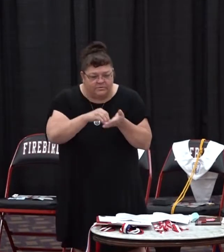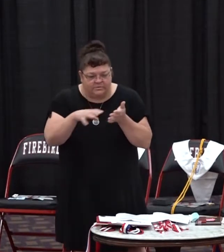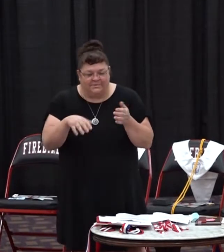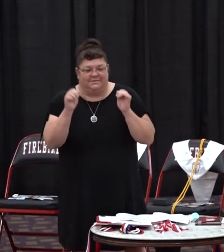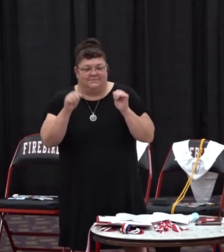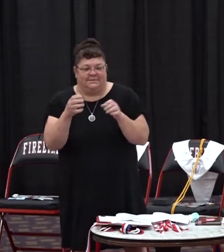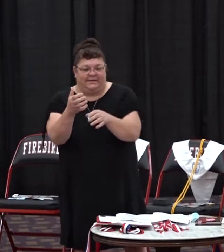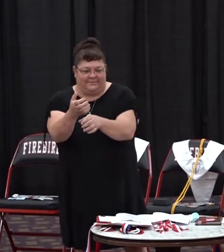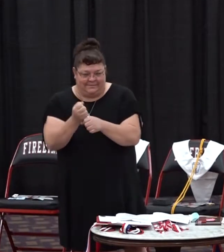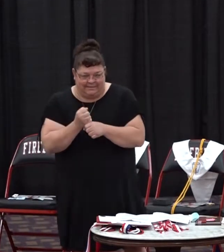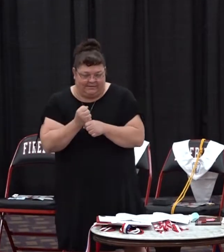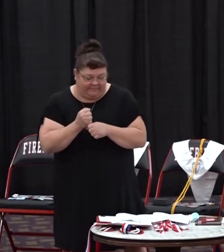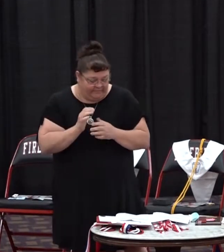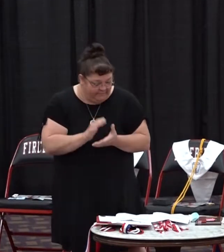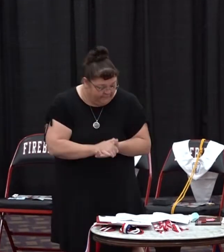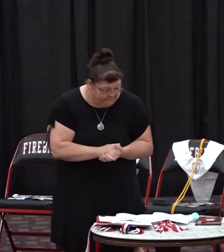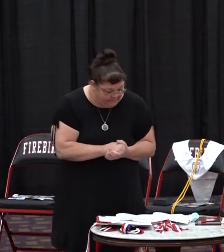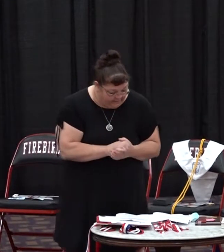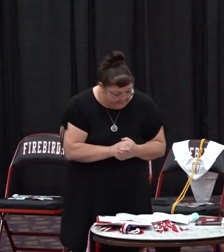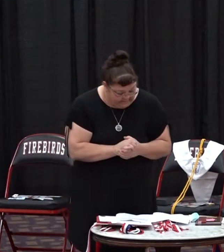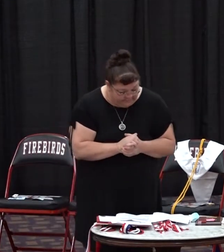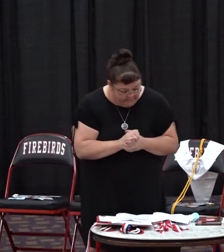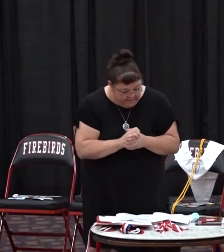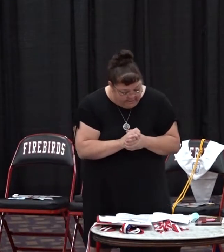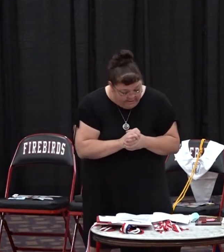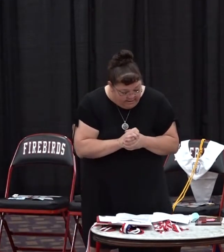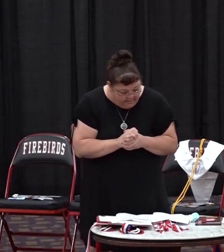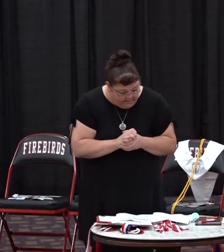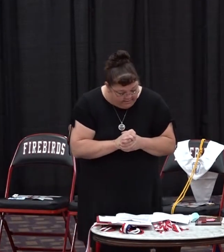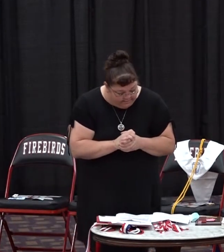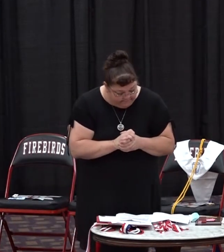In American high schools they can receive this award.